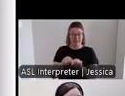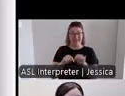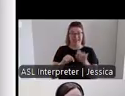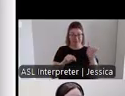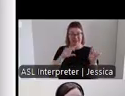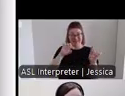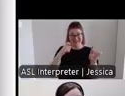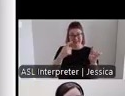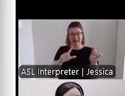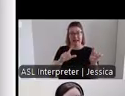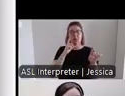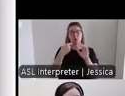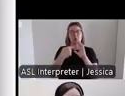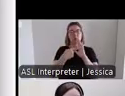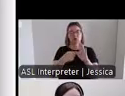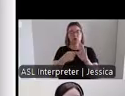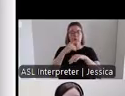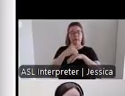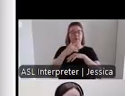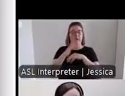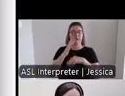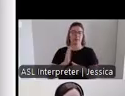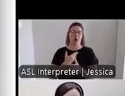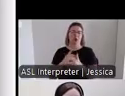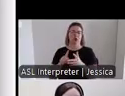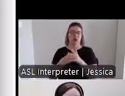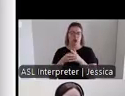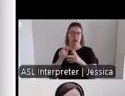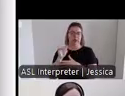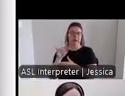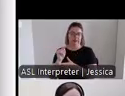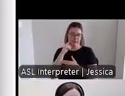will also be made available as part of our starter kit. Next slide, please.